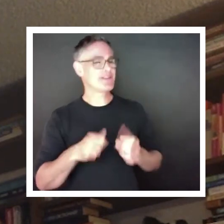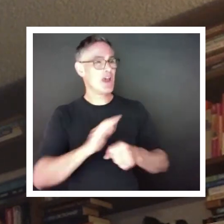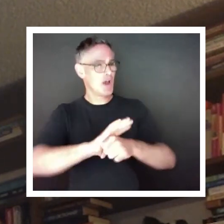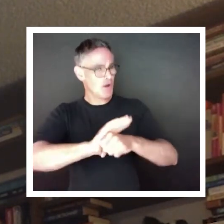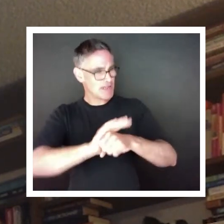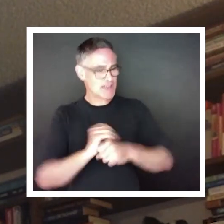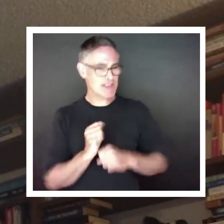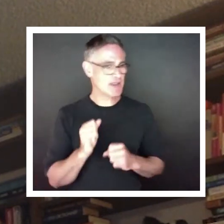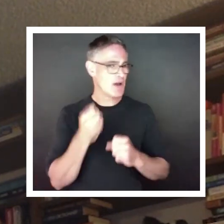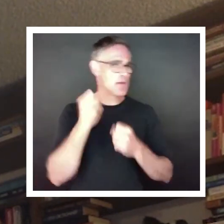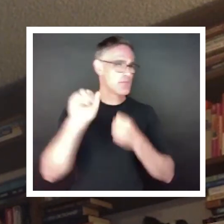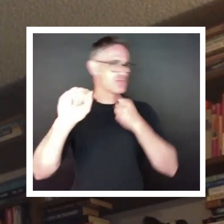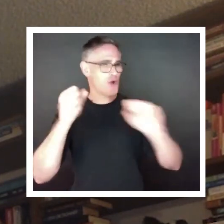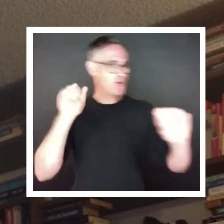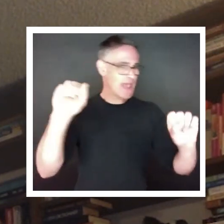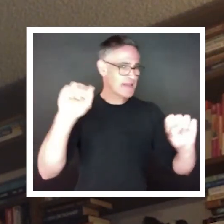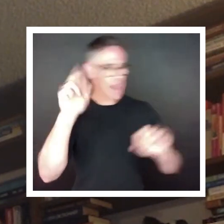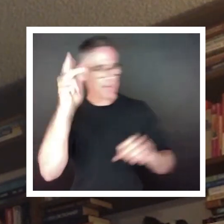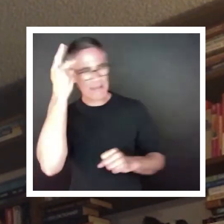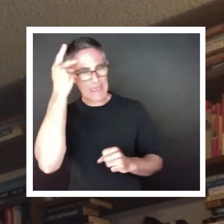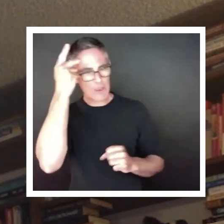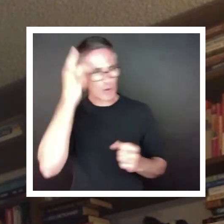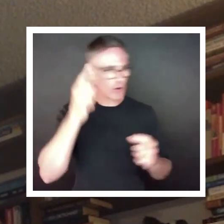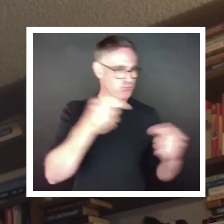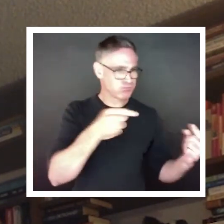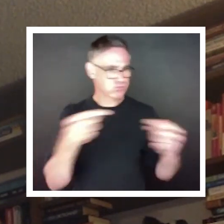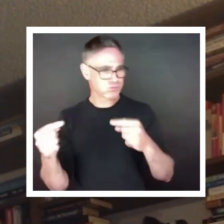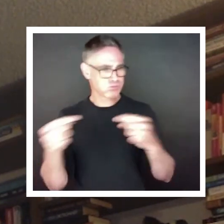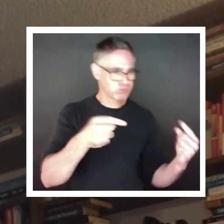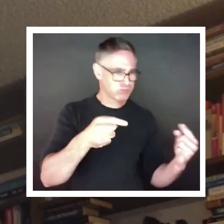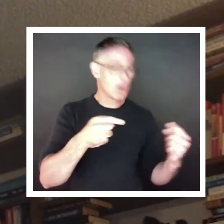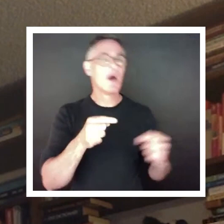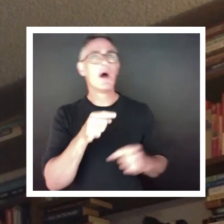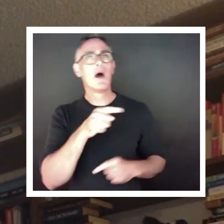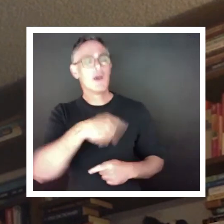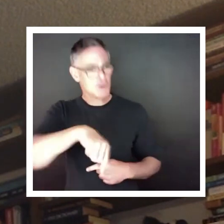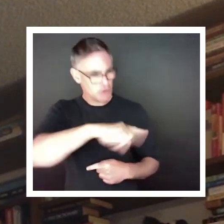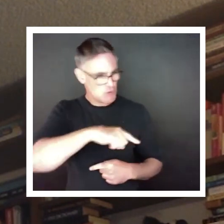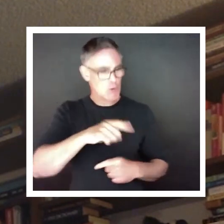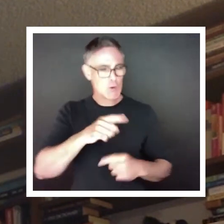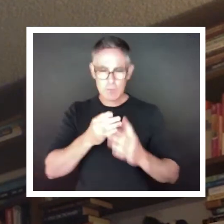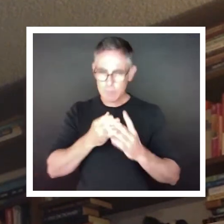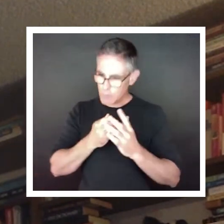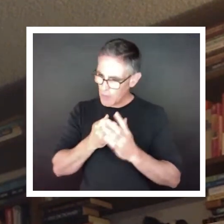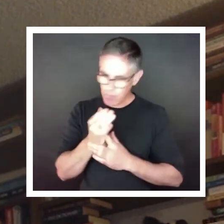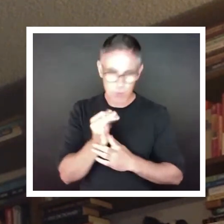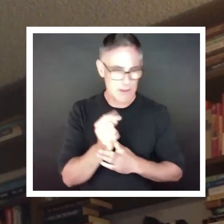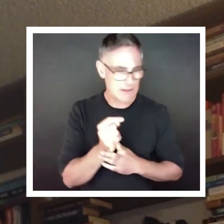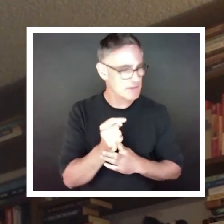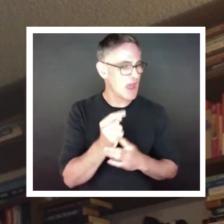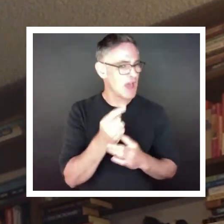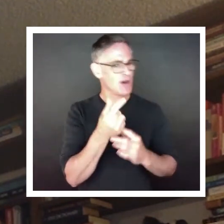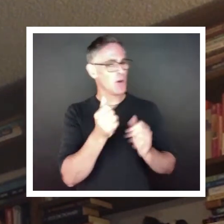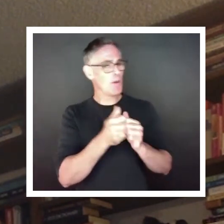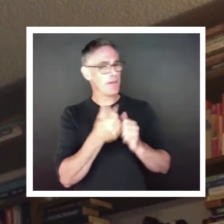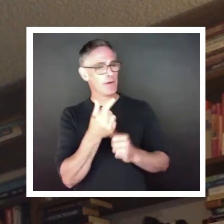and political turmoil, you have persevered with courage and grace. Remember that graduation is not the end,